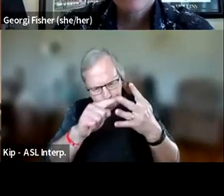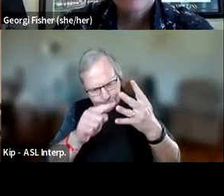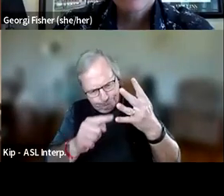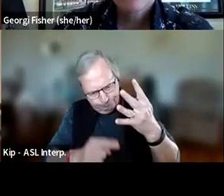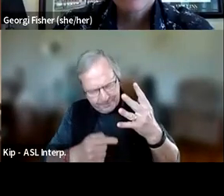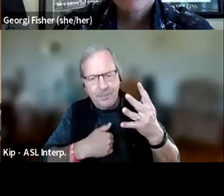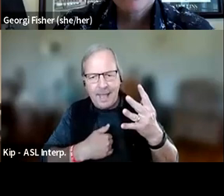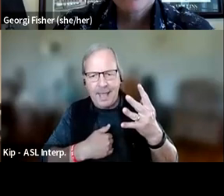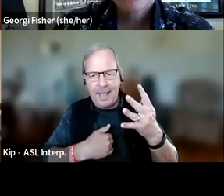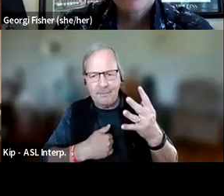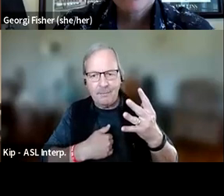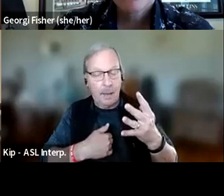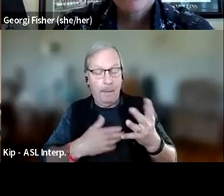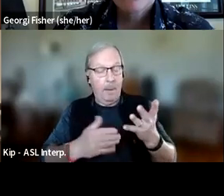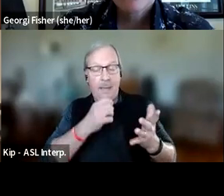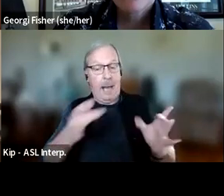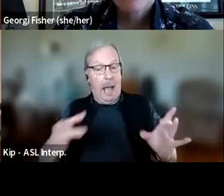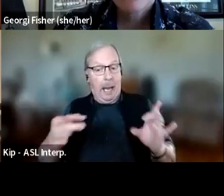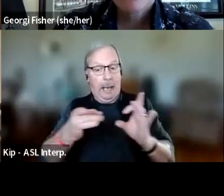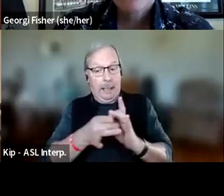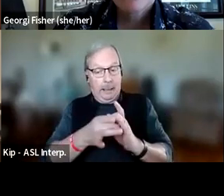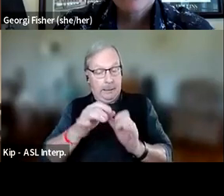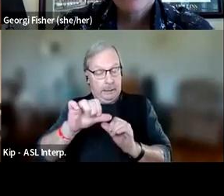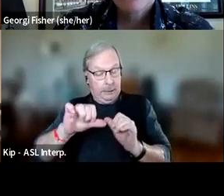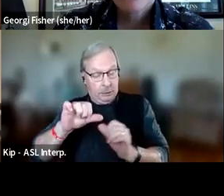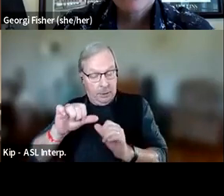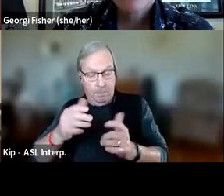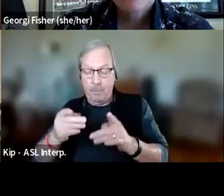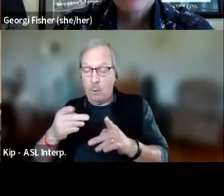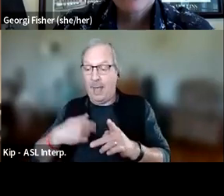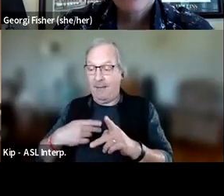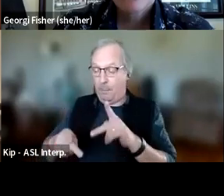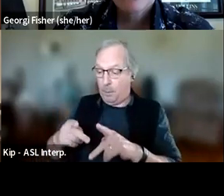that may not be connected to each other. So you may have a person that's got bad knees,